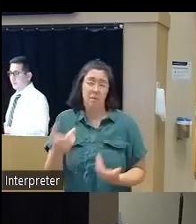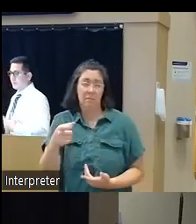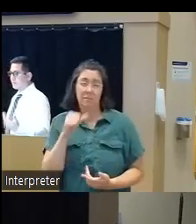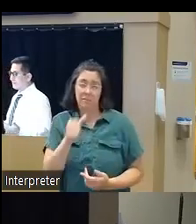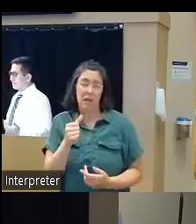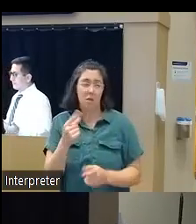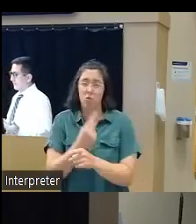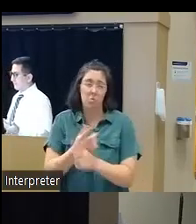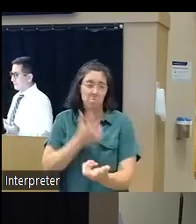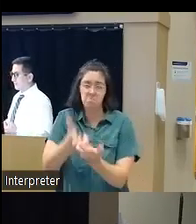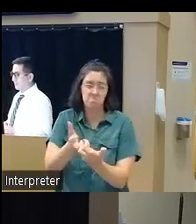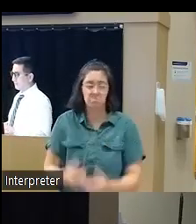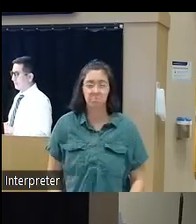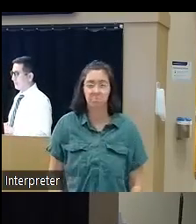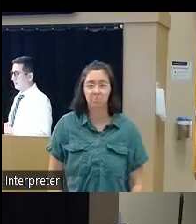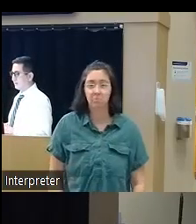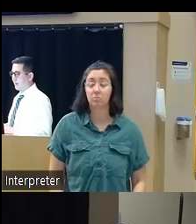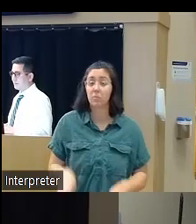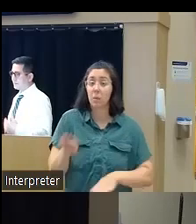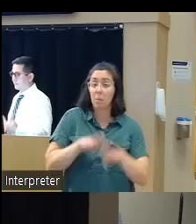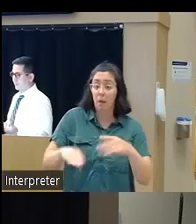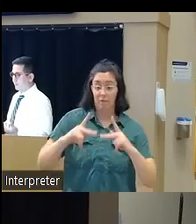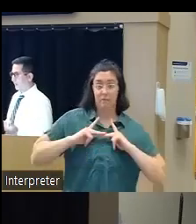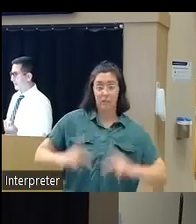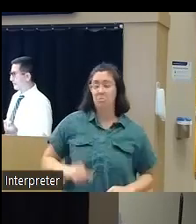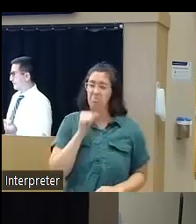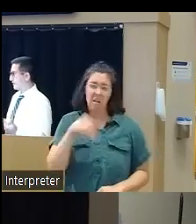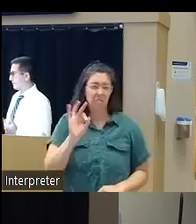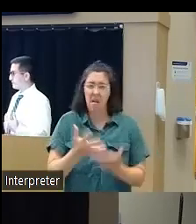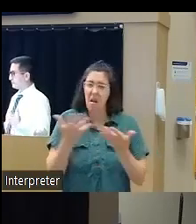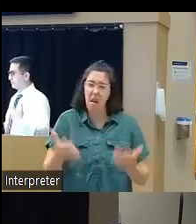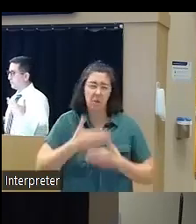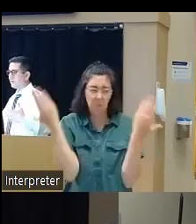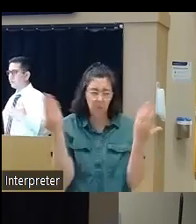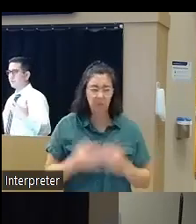we looked at some biophysical properties didn't really find anything there this is whole body of